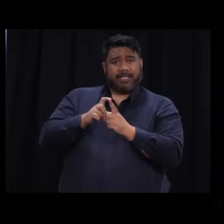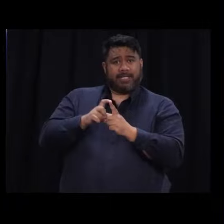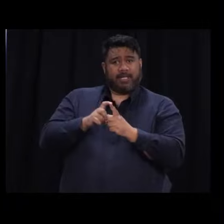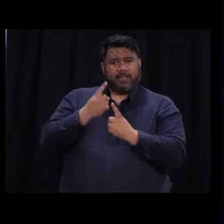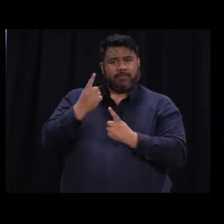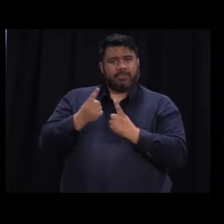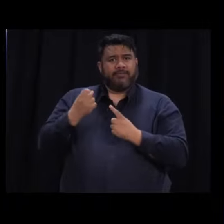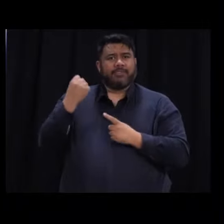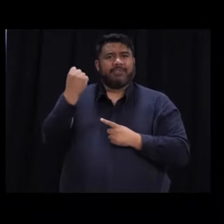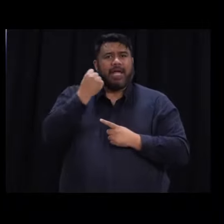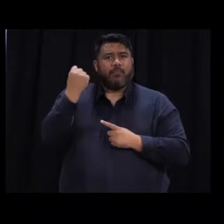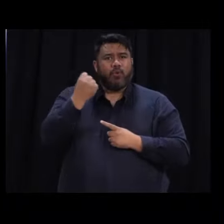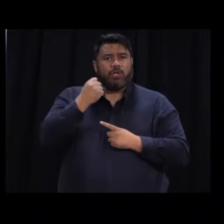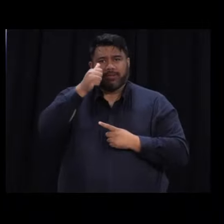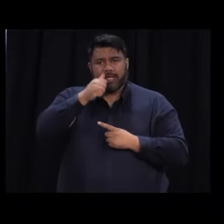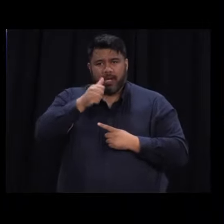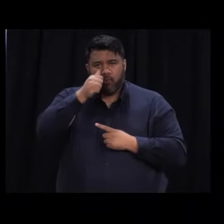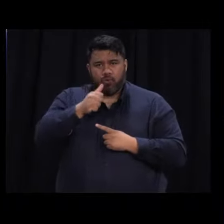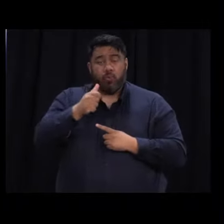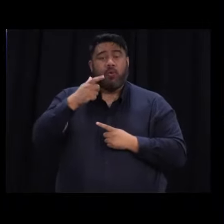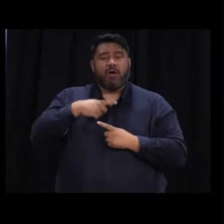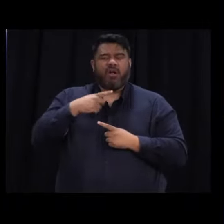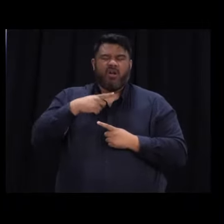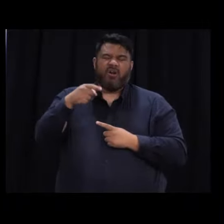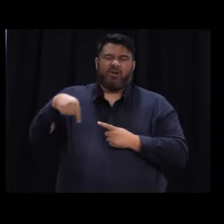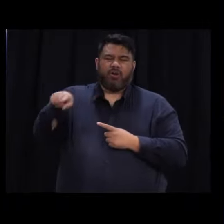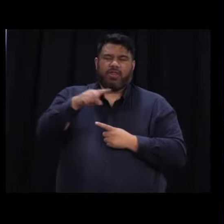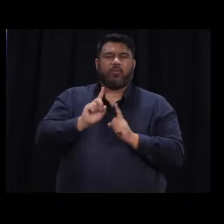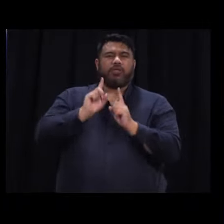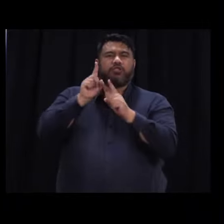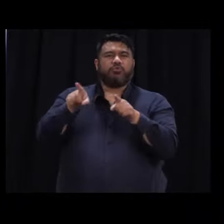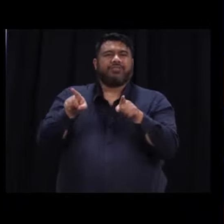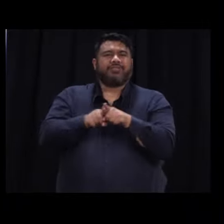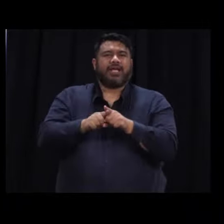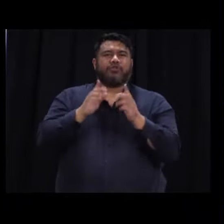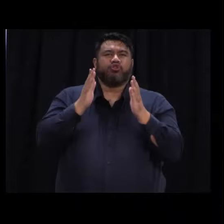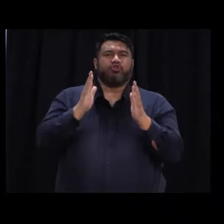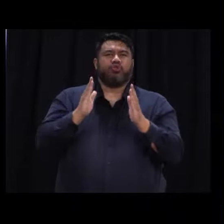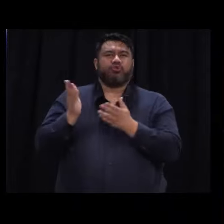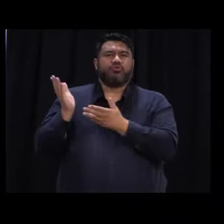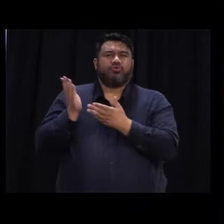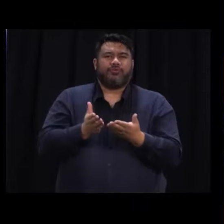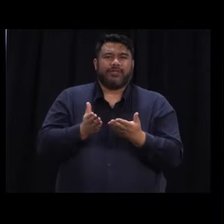of some ethnicity. In large part that is a reflection of